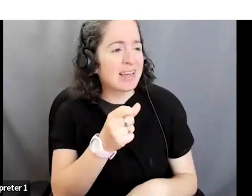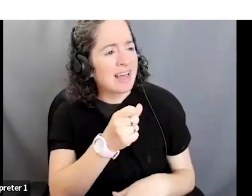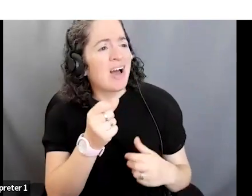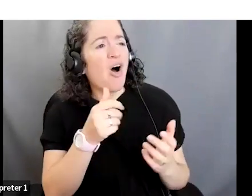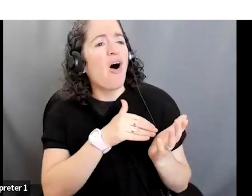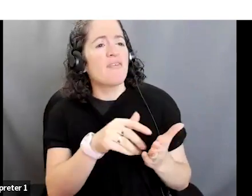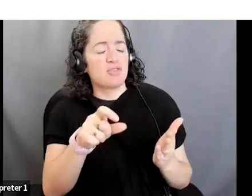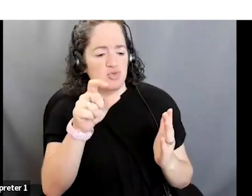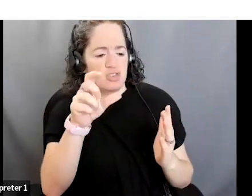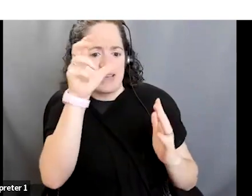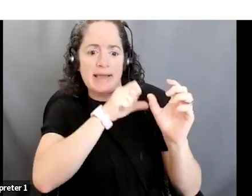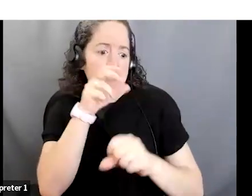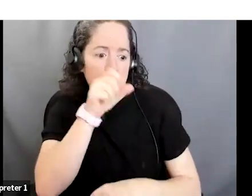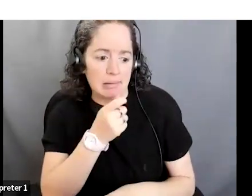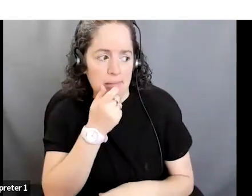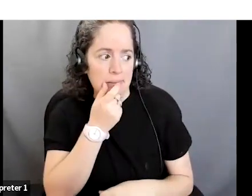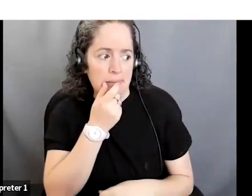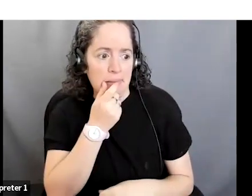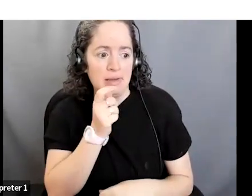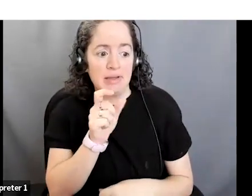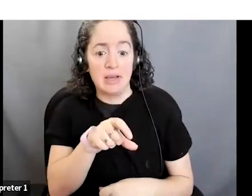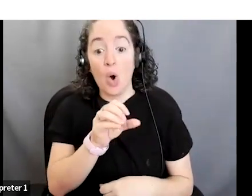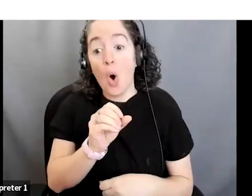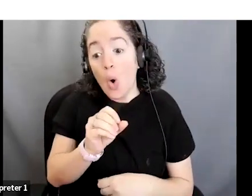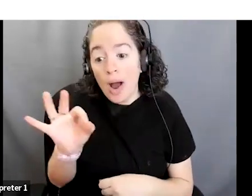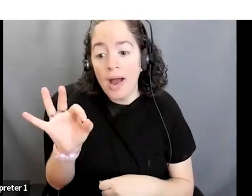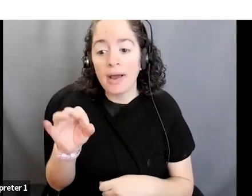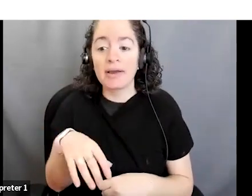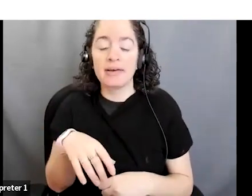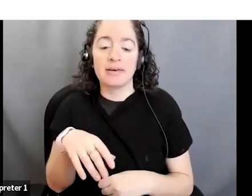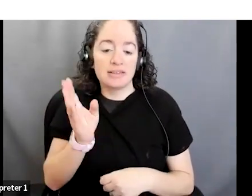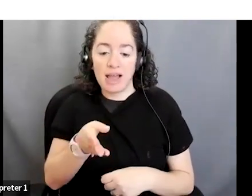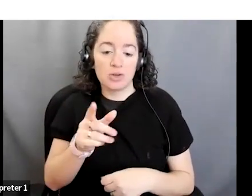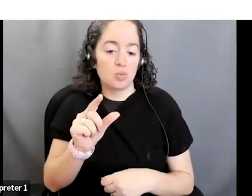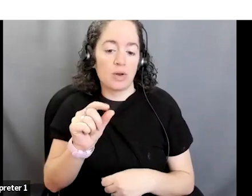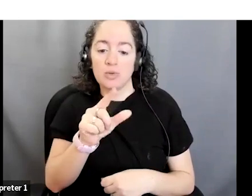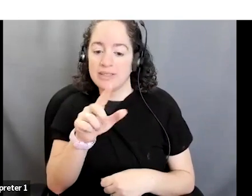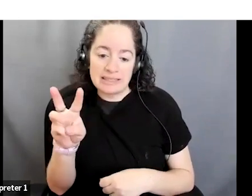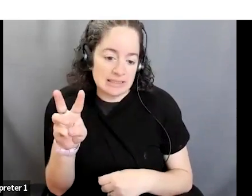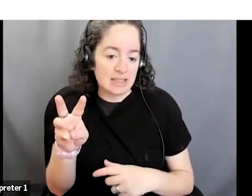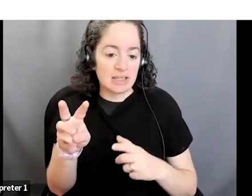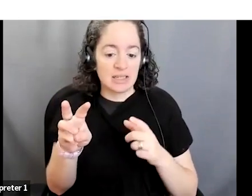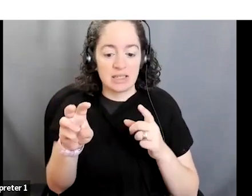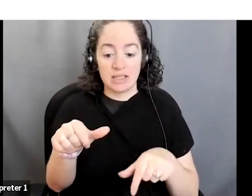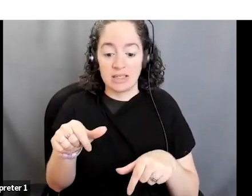Do I do 09/26? I know we have people from all over the world, so is it 26/09?